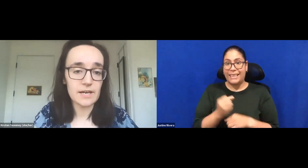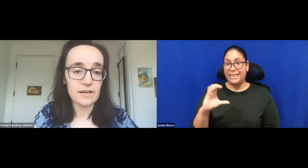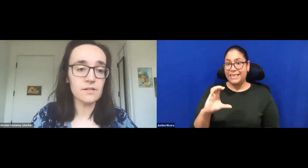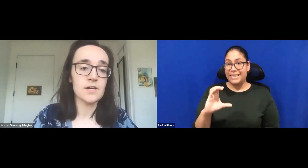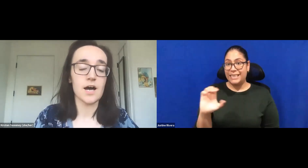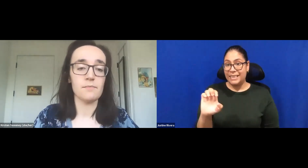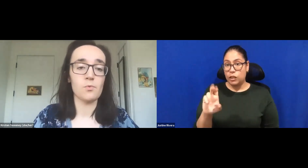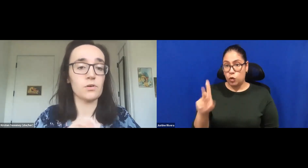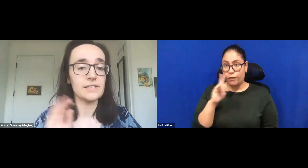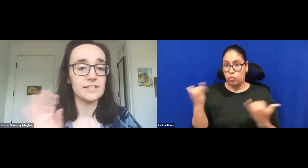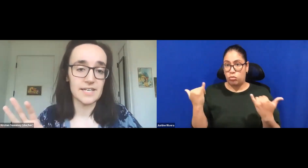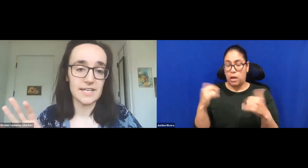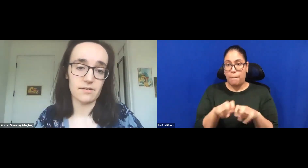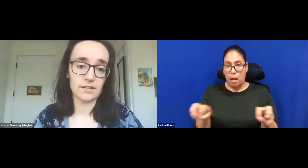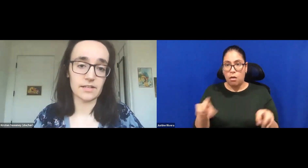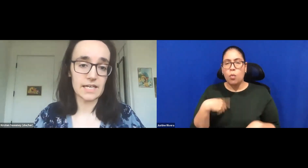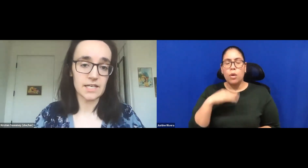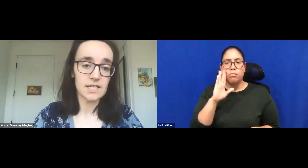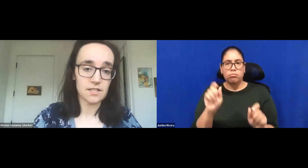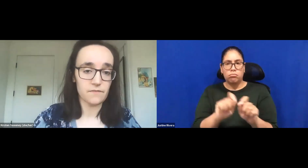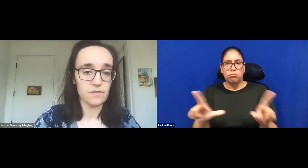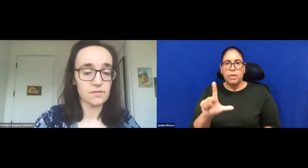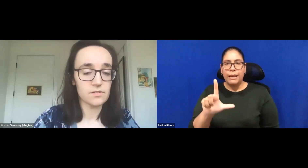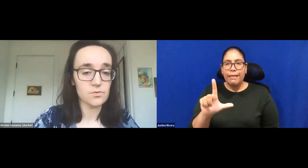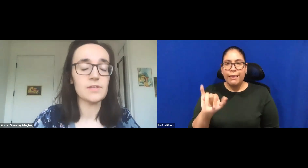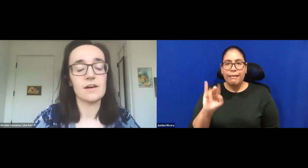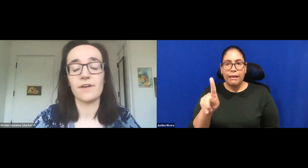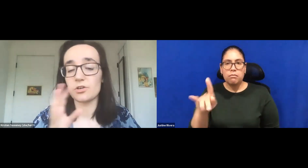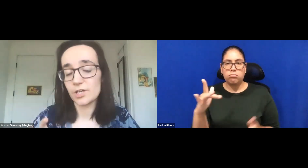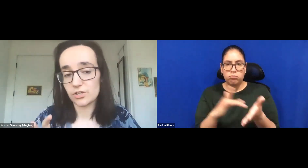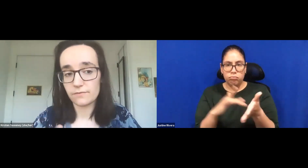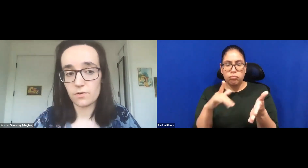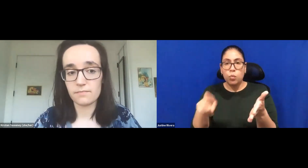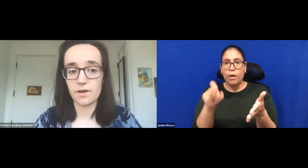panel, we'll be sending out a link to the evaluation form.